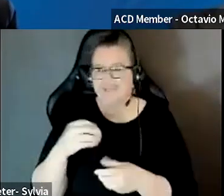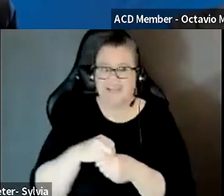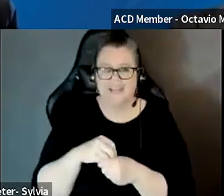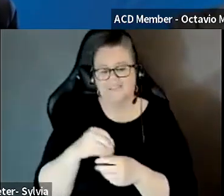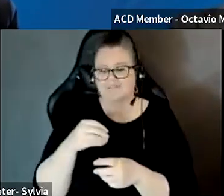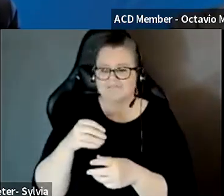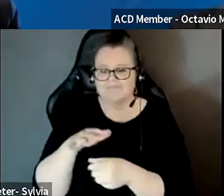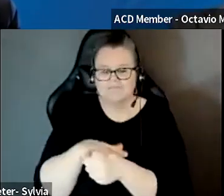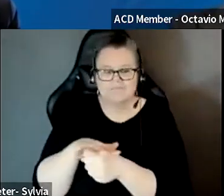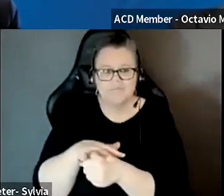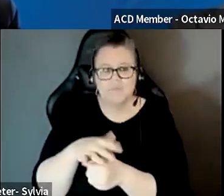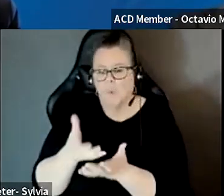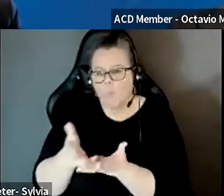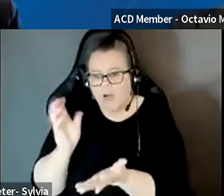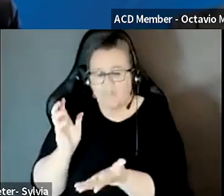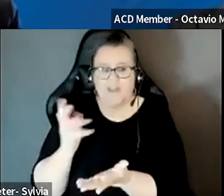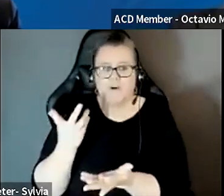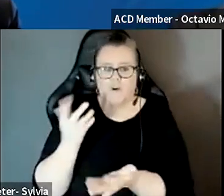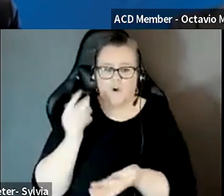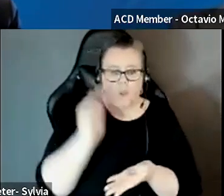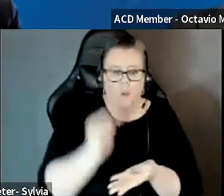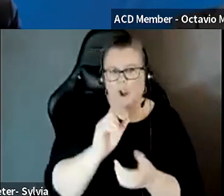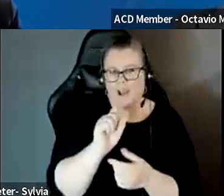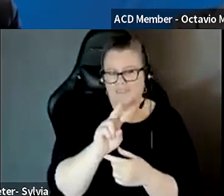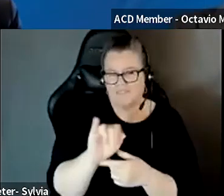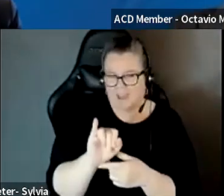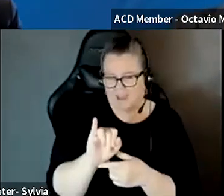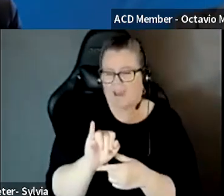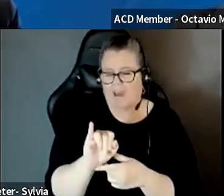lower SVI communities, and so we've been actively working